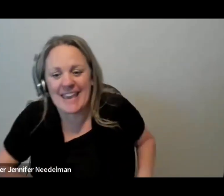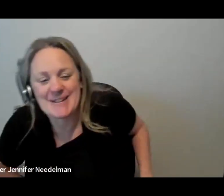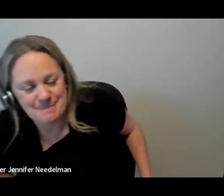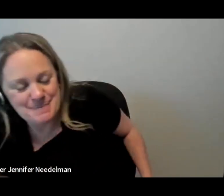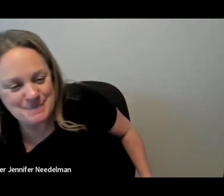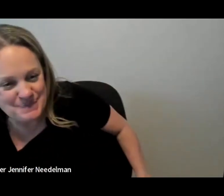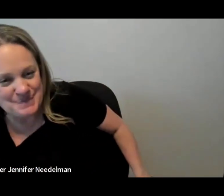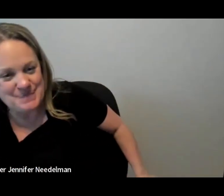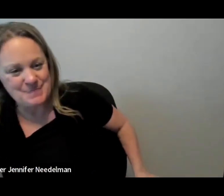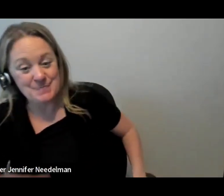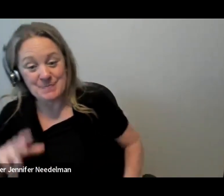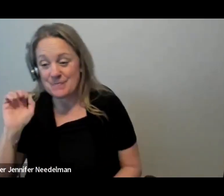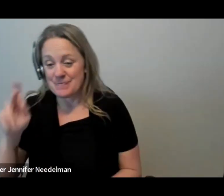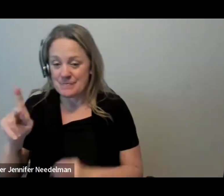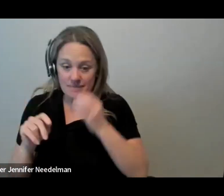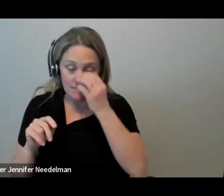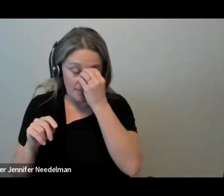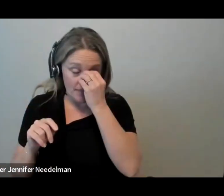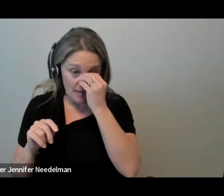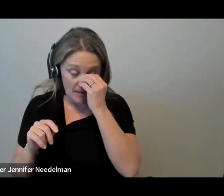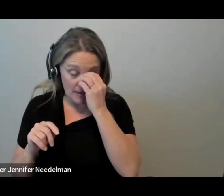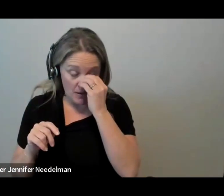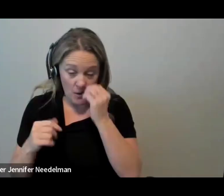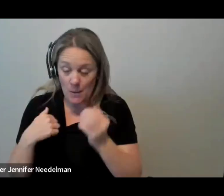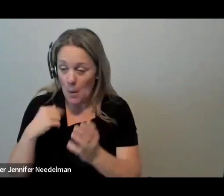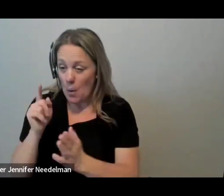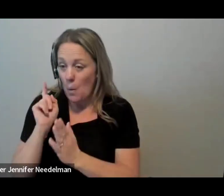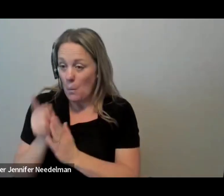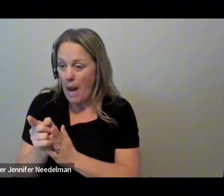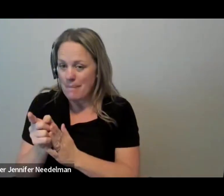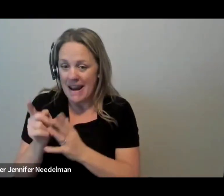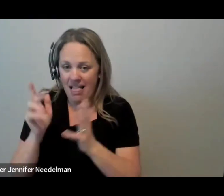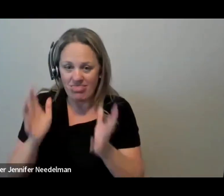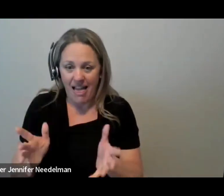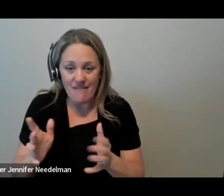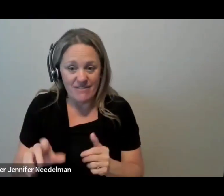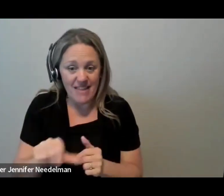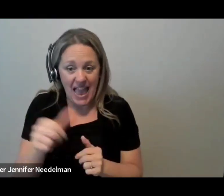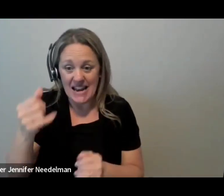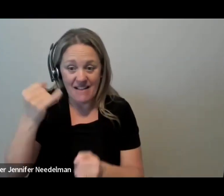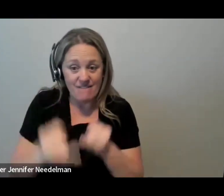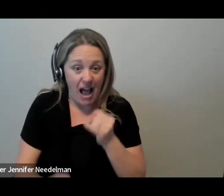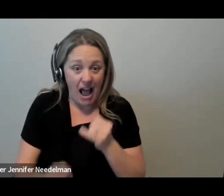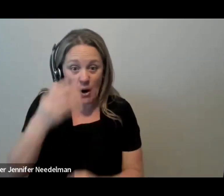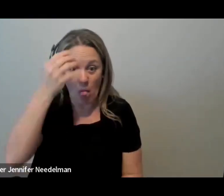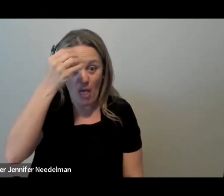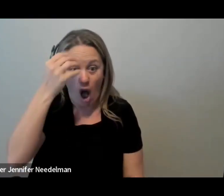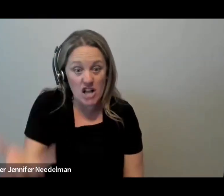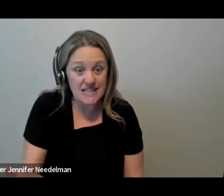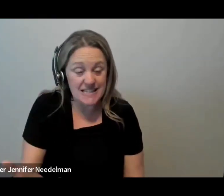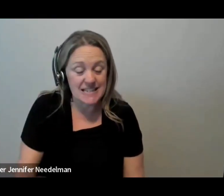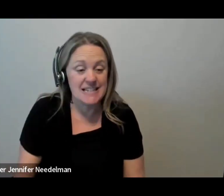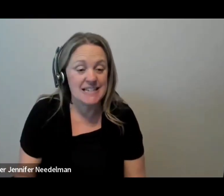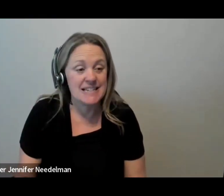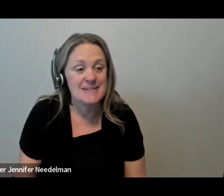Well, right. Well we've got one minute left. Is there any final thoughts you'd like to share with our audience?